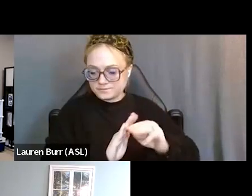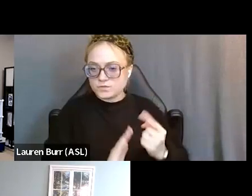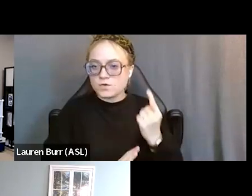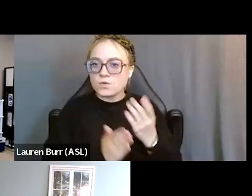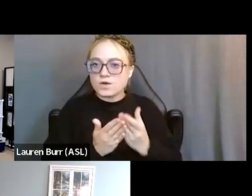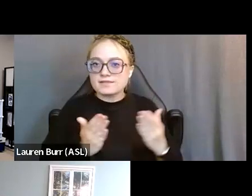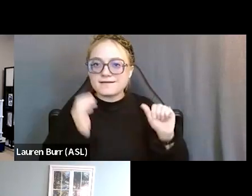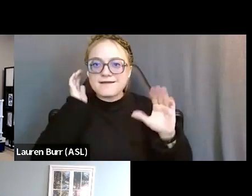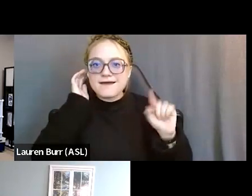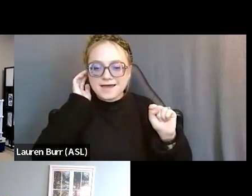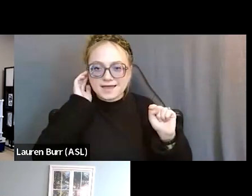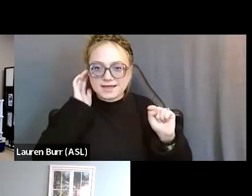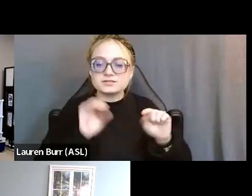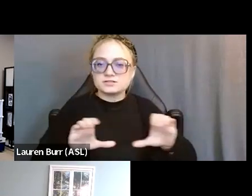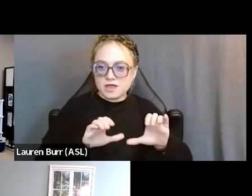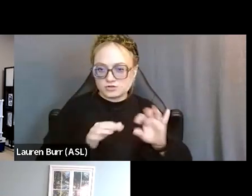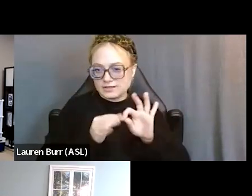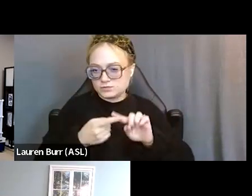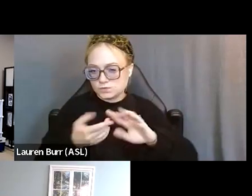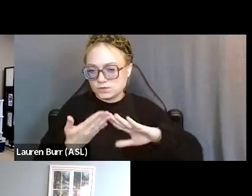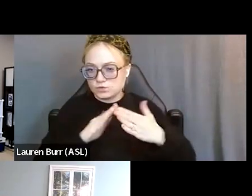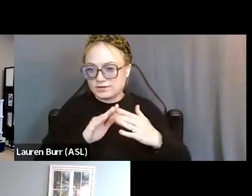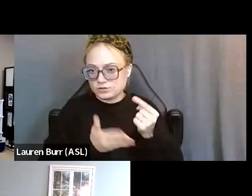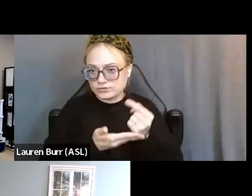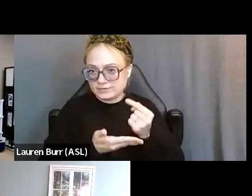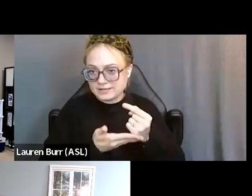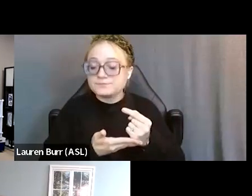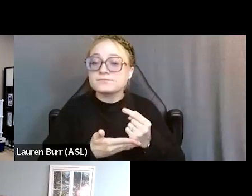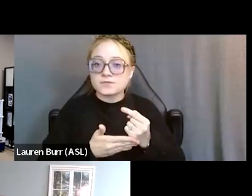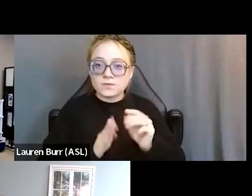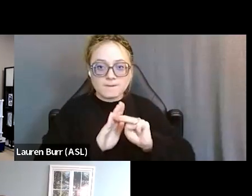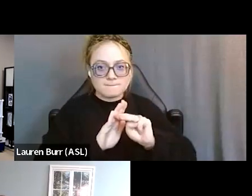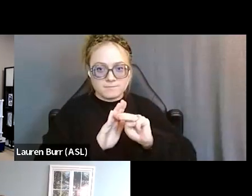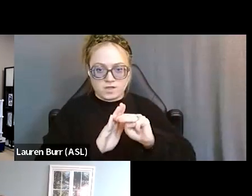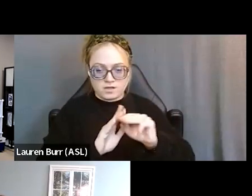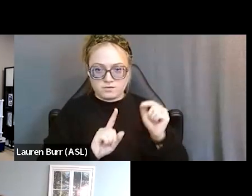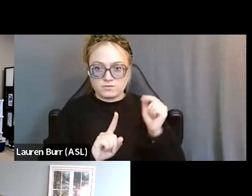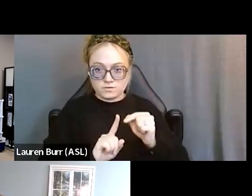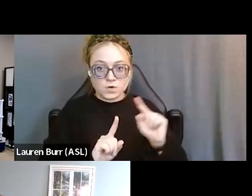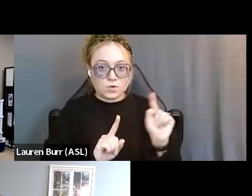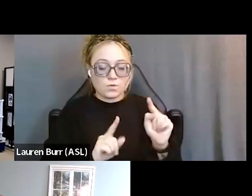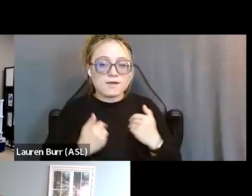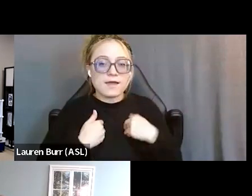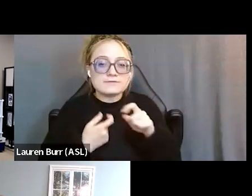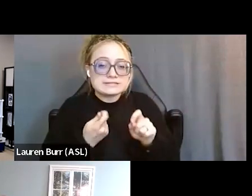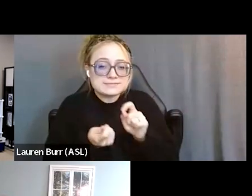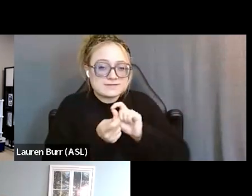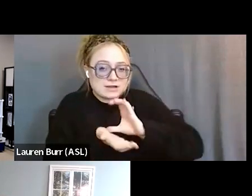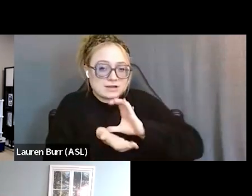Assertive Community Treatment, they have a model where they dose people certain amounts of medications at a time.